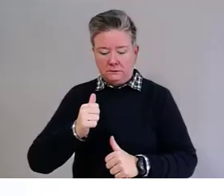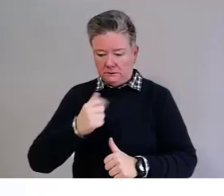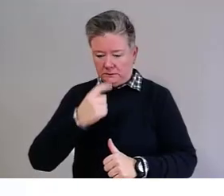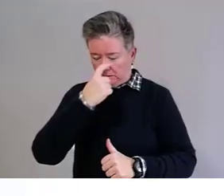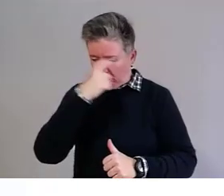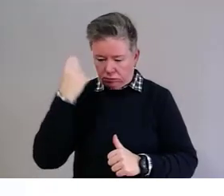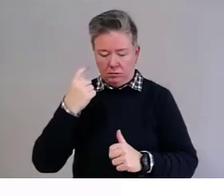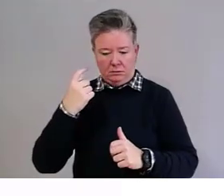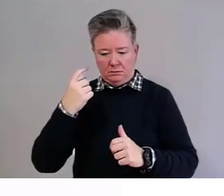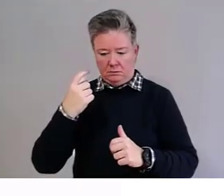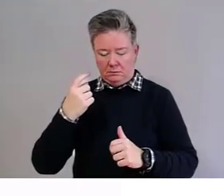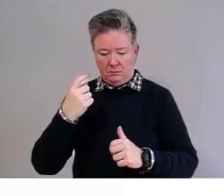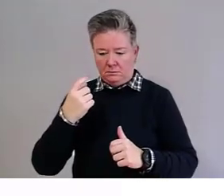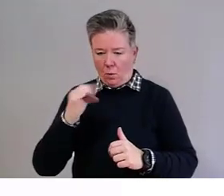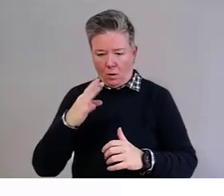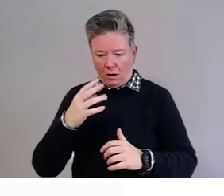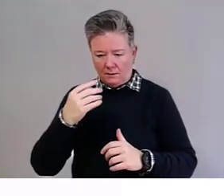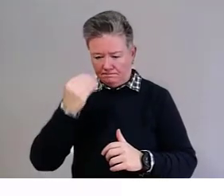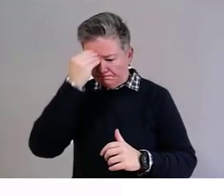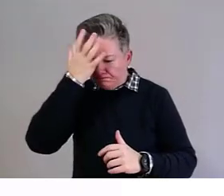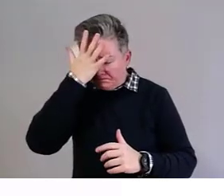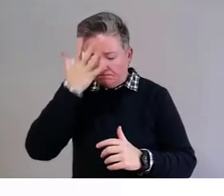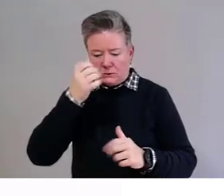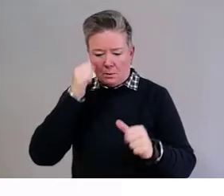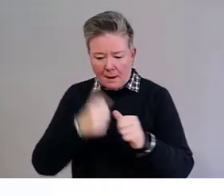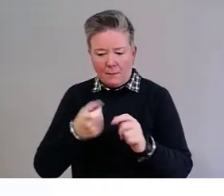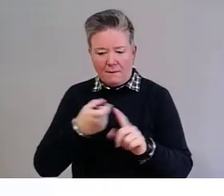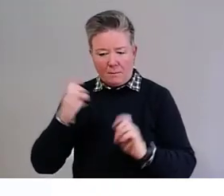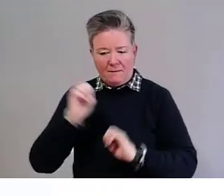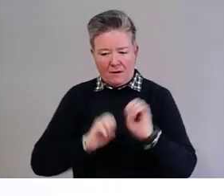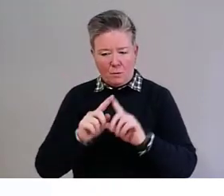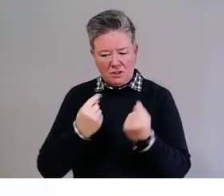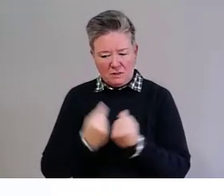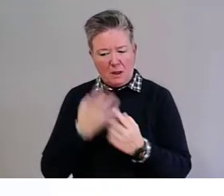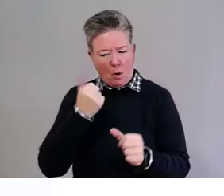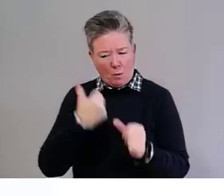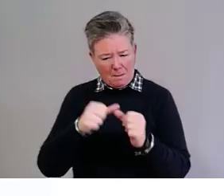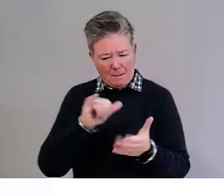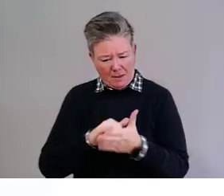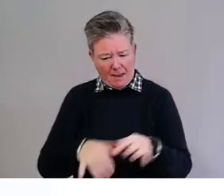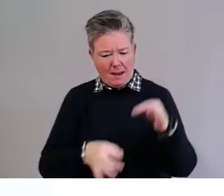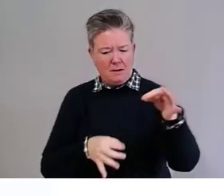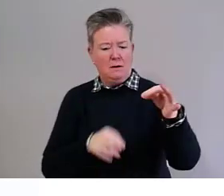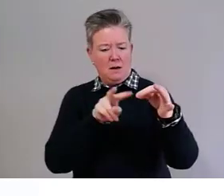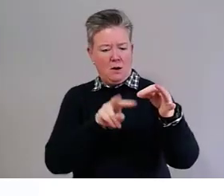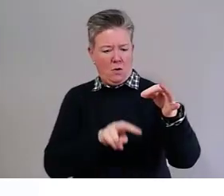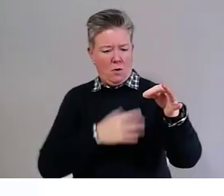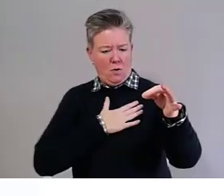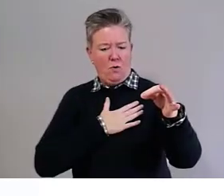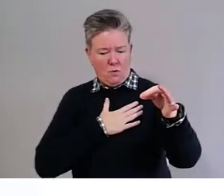from the evaluation team.